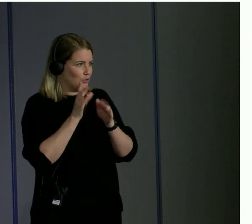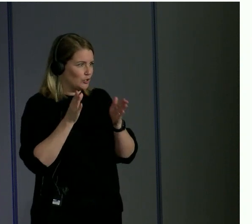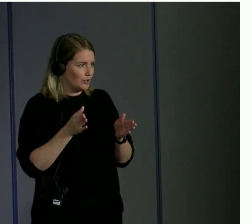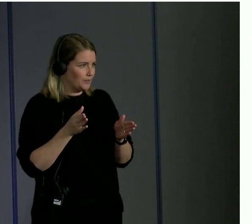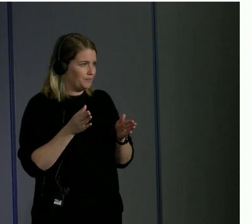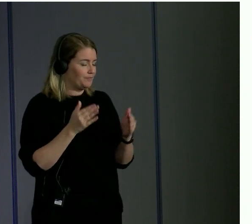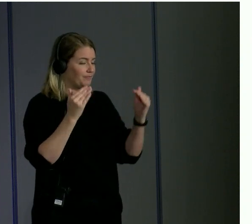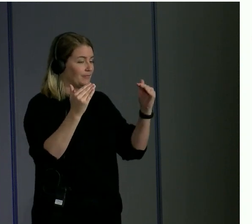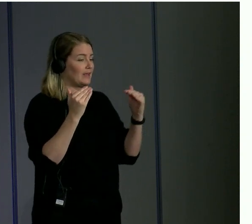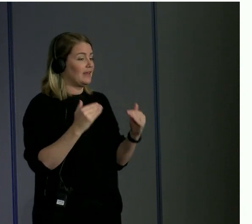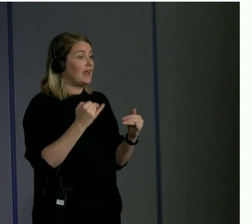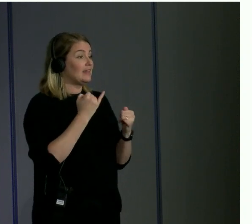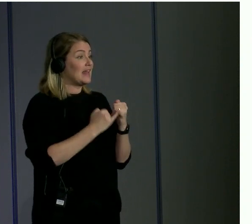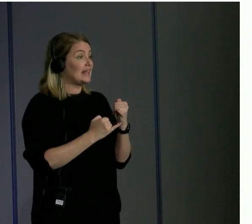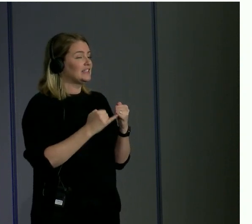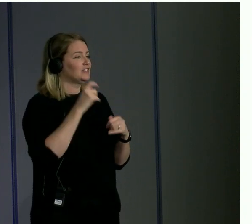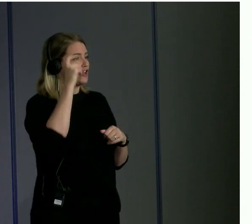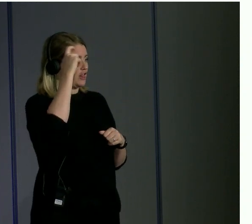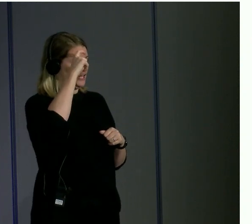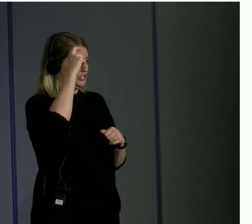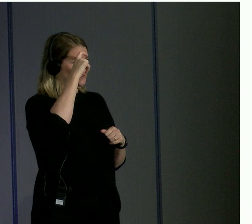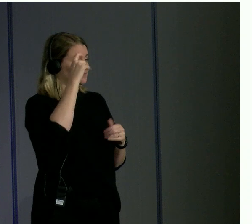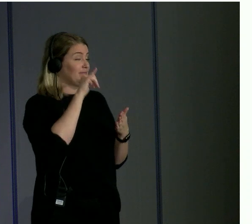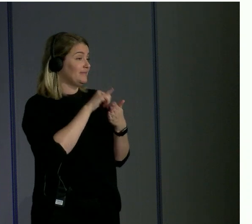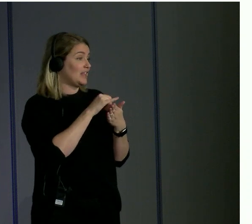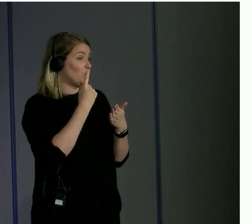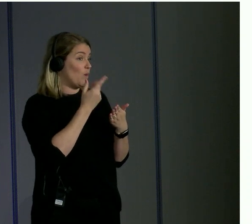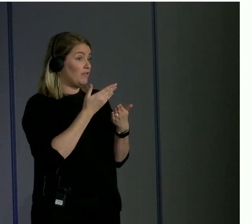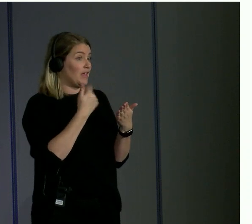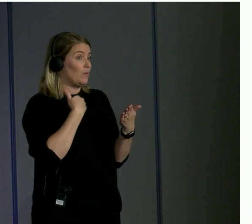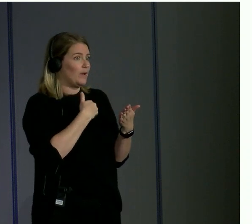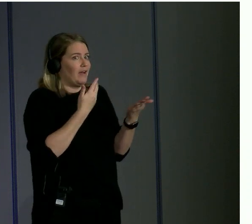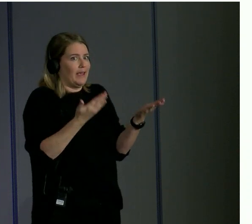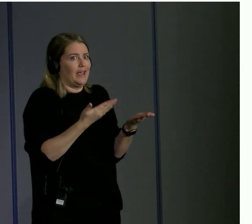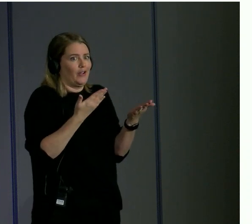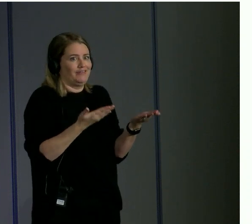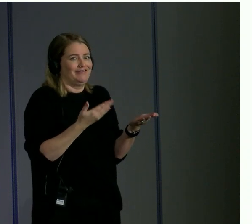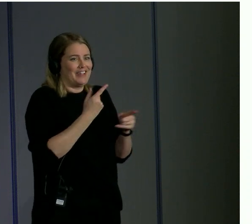one is knowledge. Of course knowledge is one thing we're here for. Everyone here at this conference